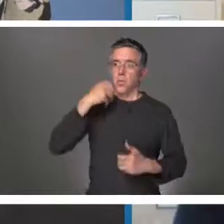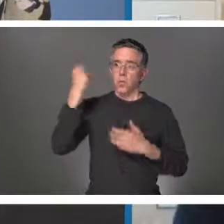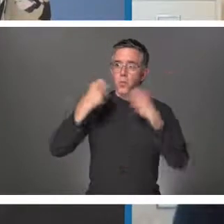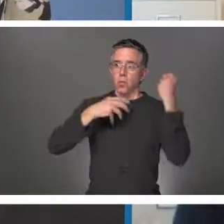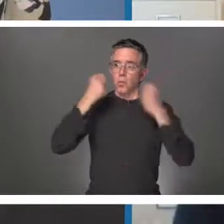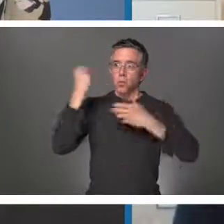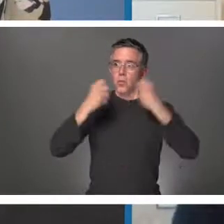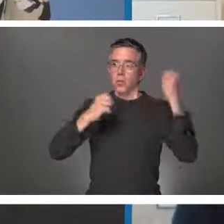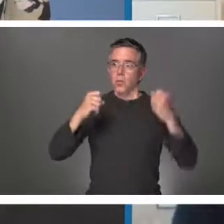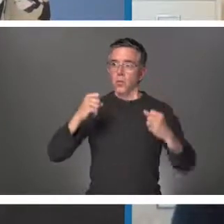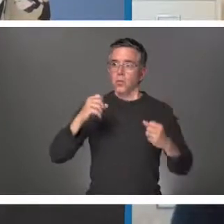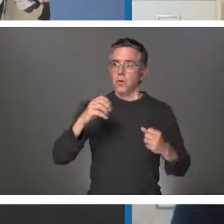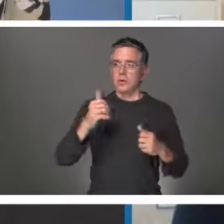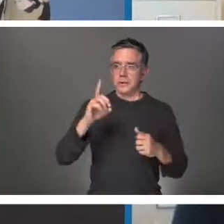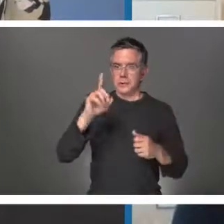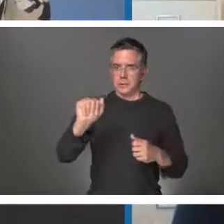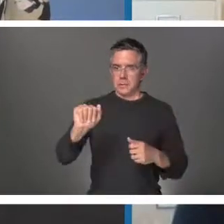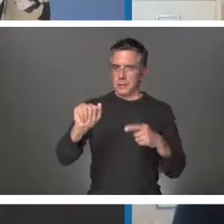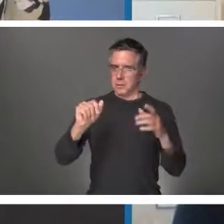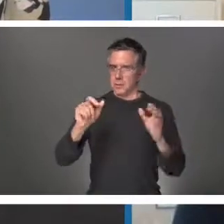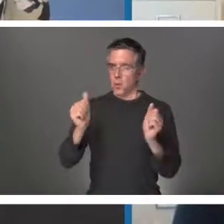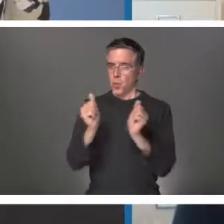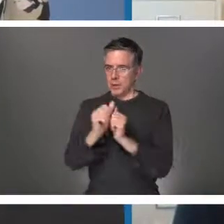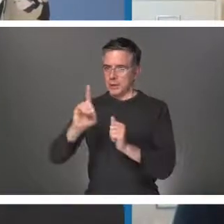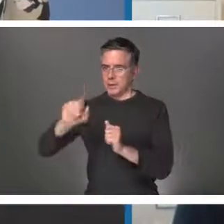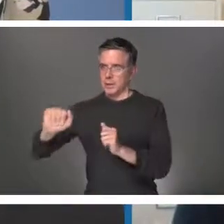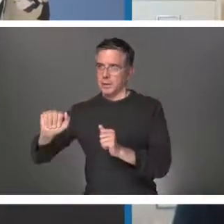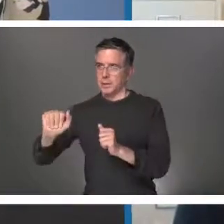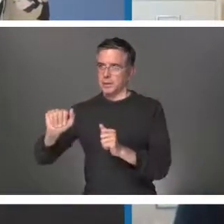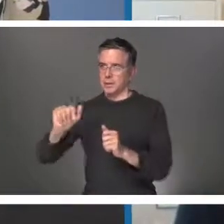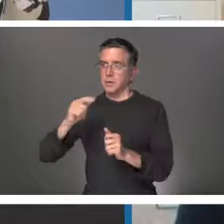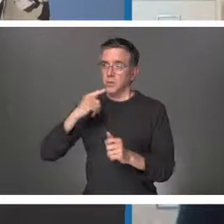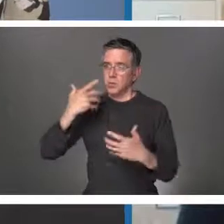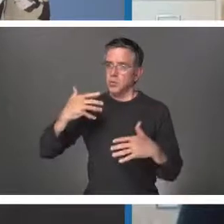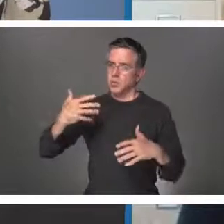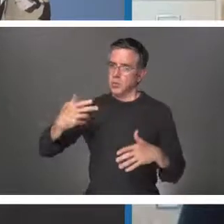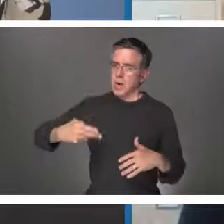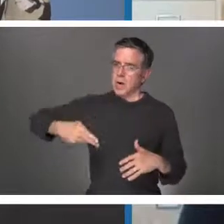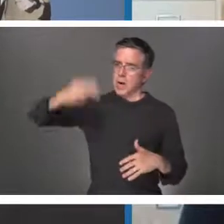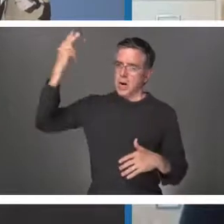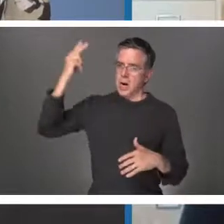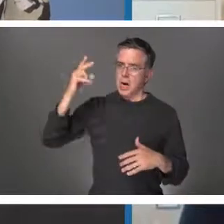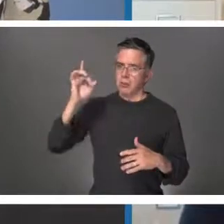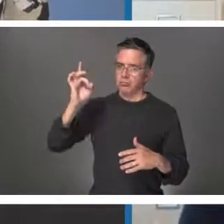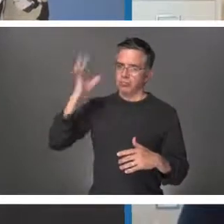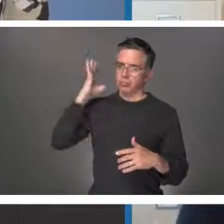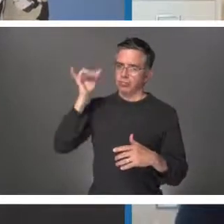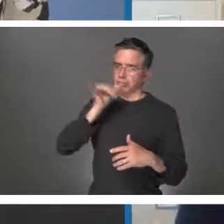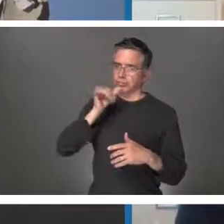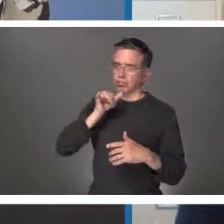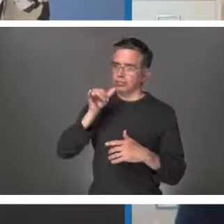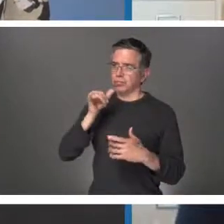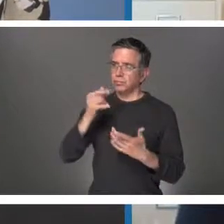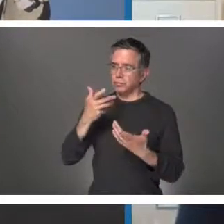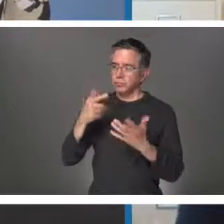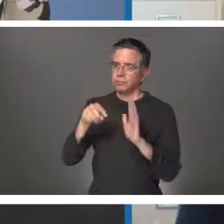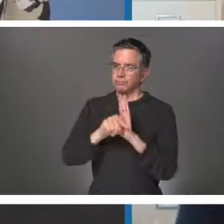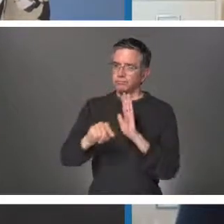who are absolutely at the highest risk for really negative outcomes from COVID-19. When the pandemic first started,